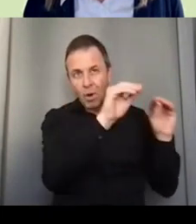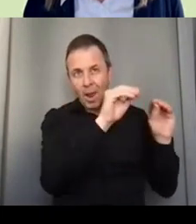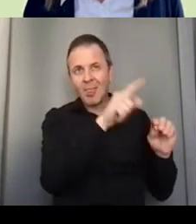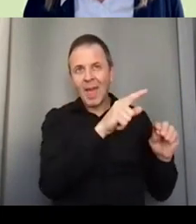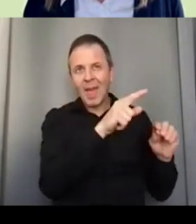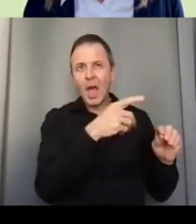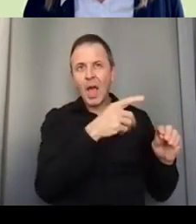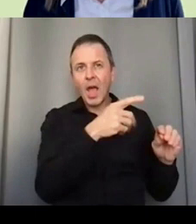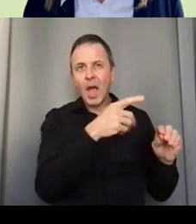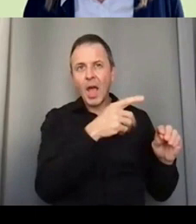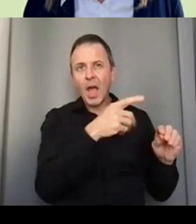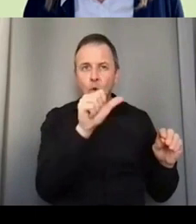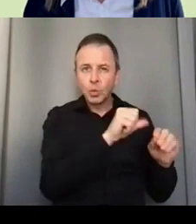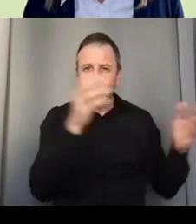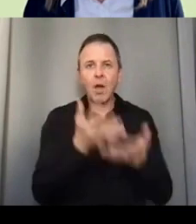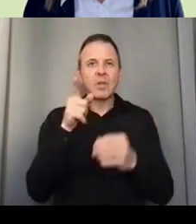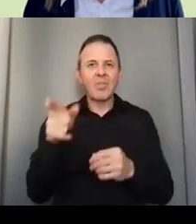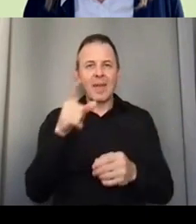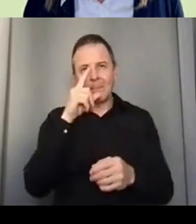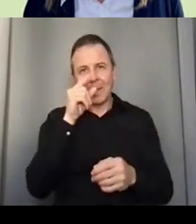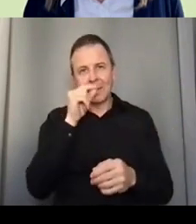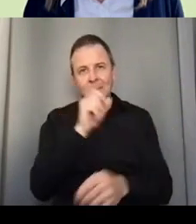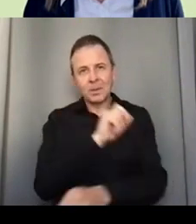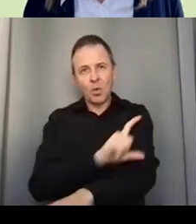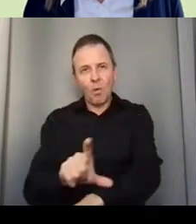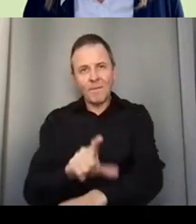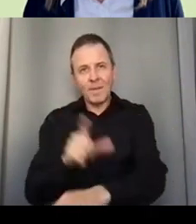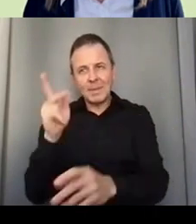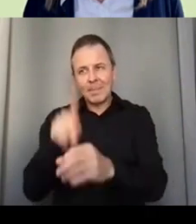be strengthening a participant's capacity and confidence and not